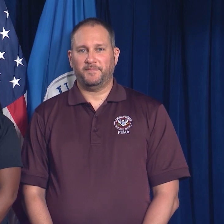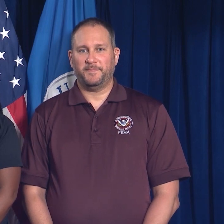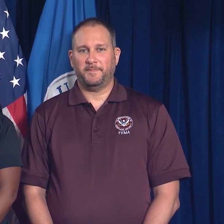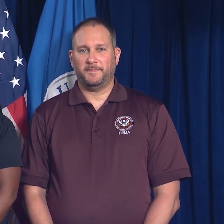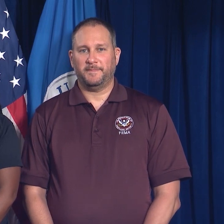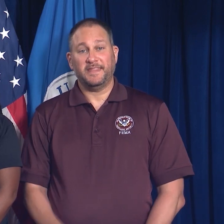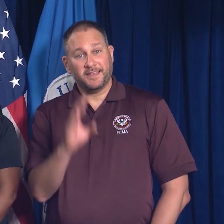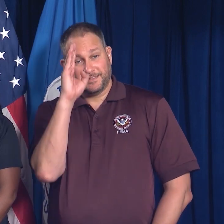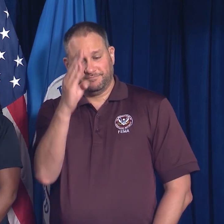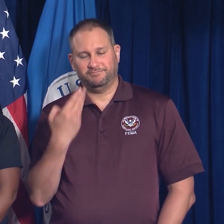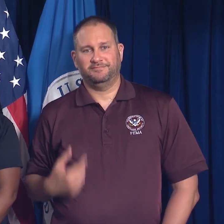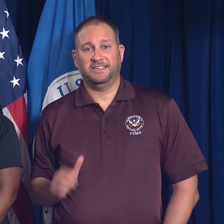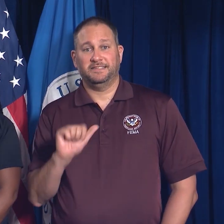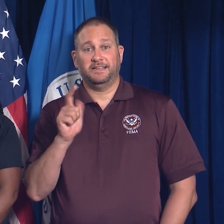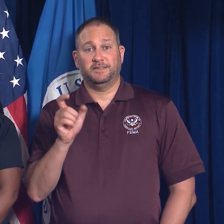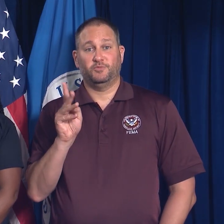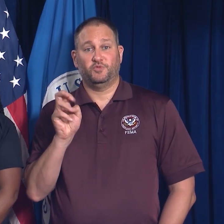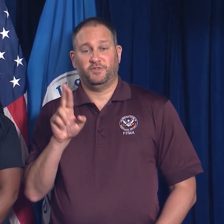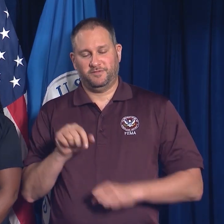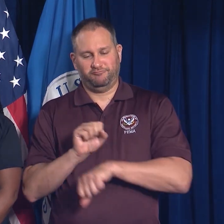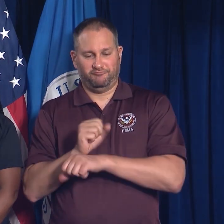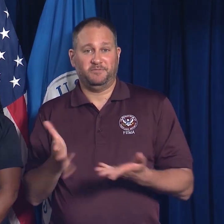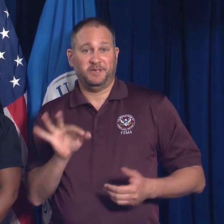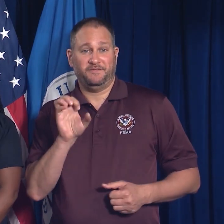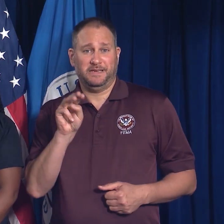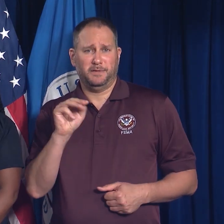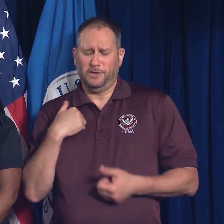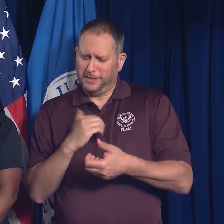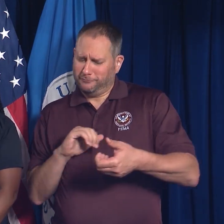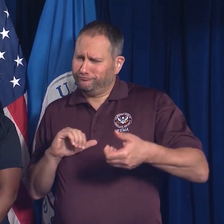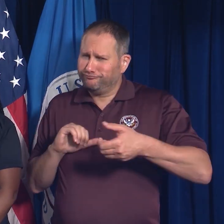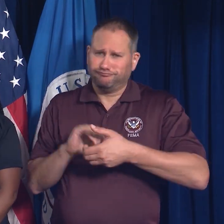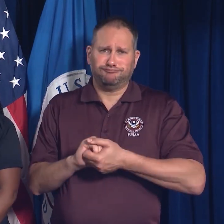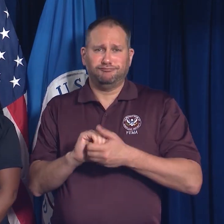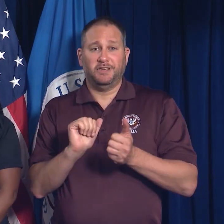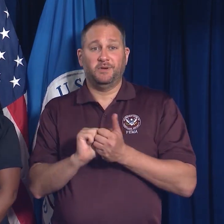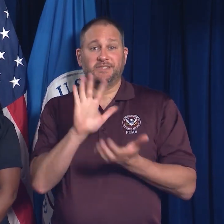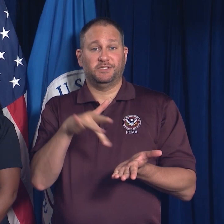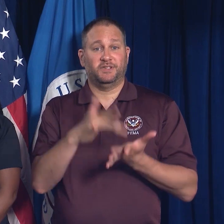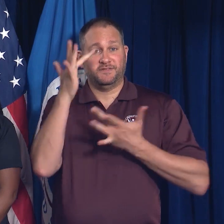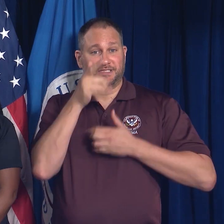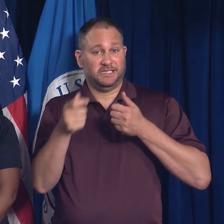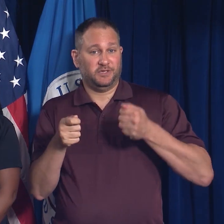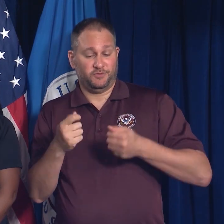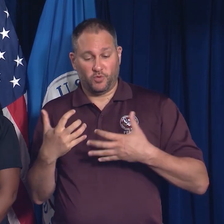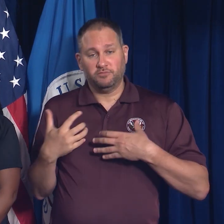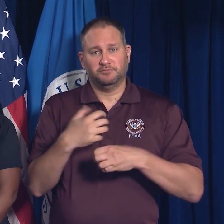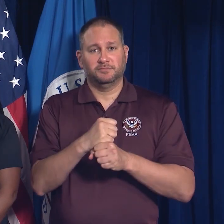Hi, my name is Alex Bruner. I am from FEMA, a close partner with the Centers for Disease Control and Prevention,